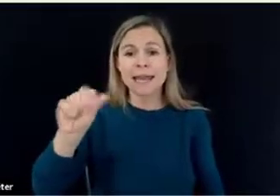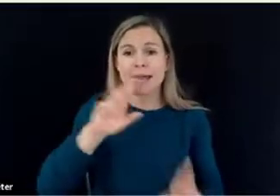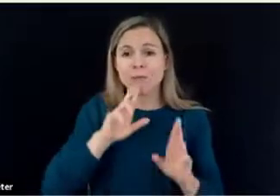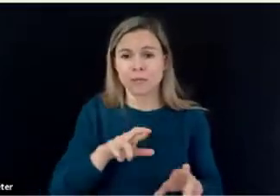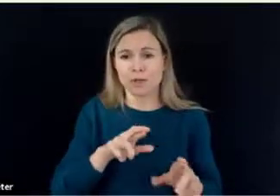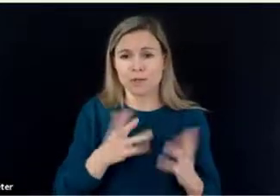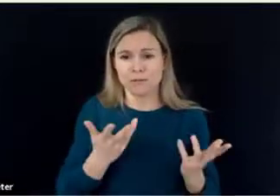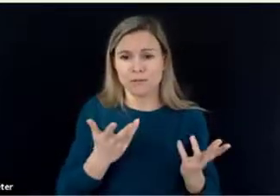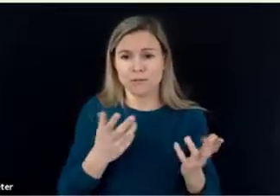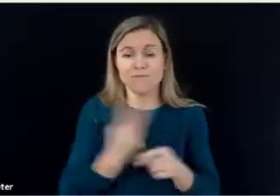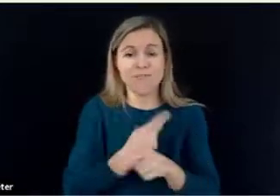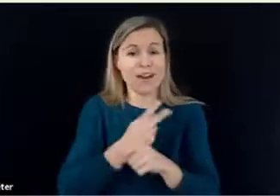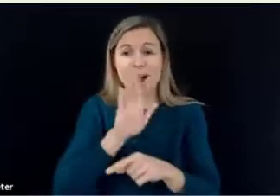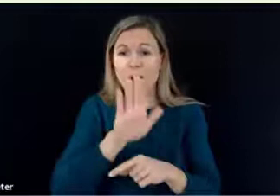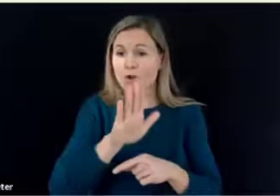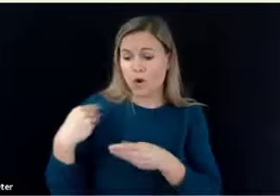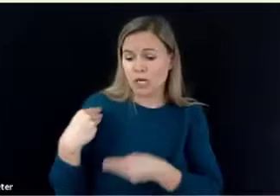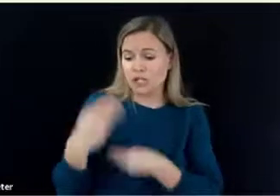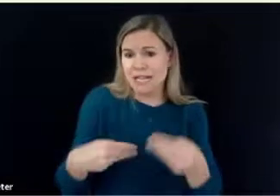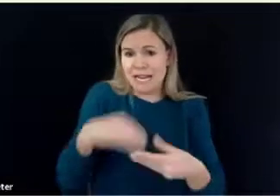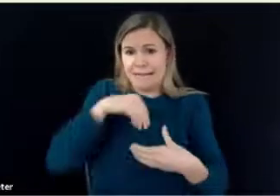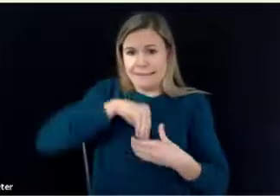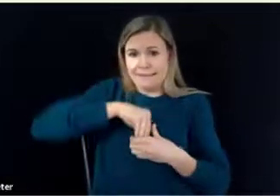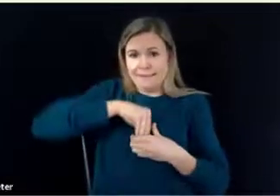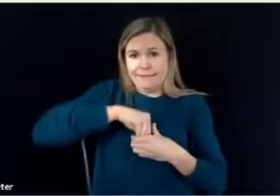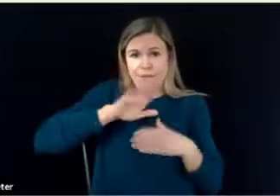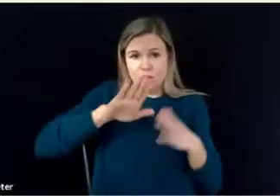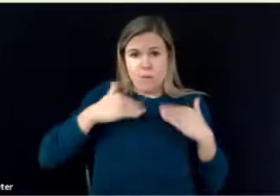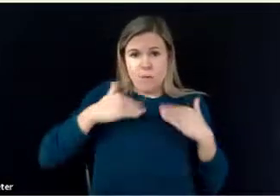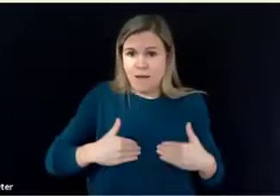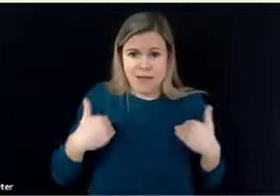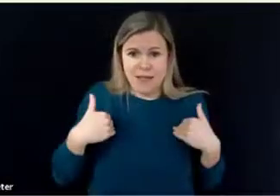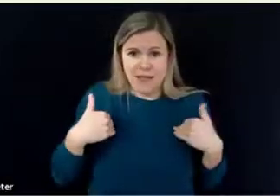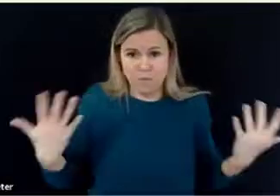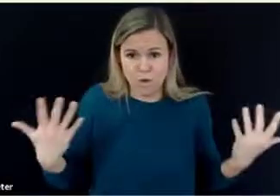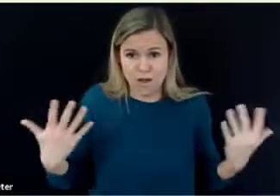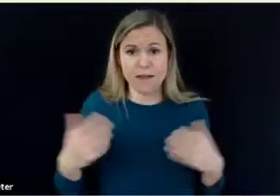or genetic mutations a patient has.